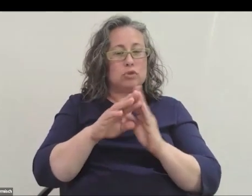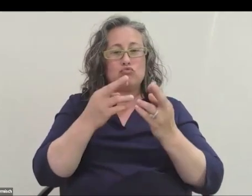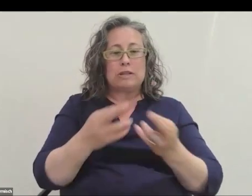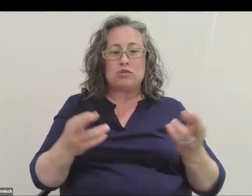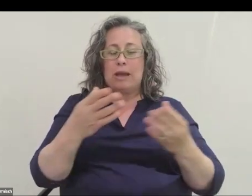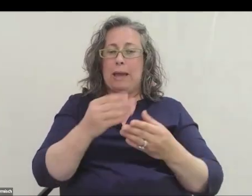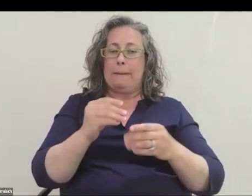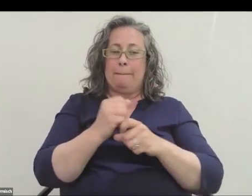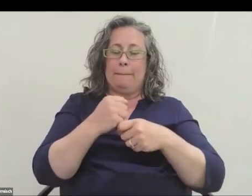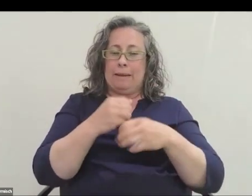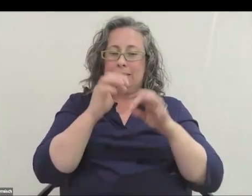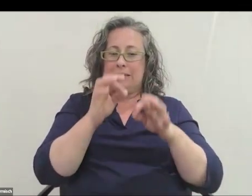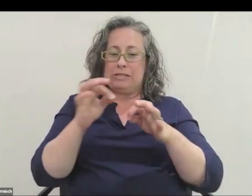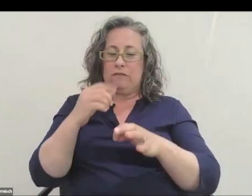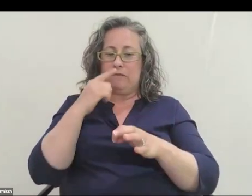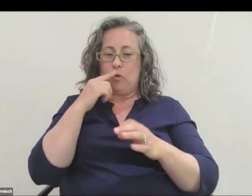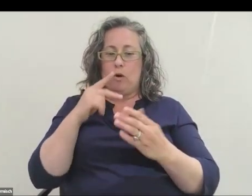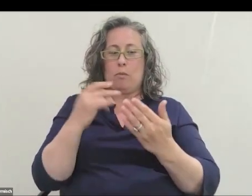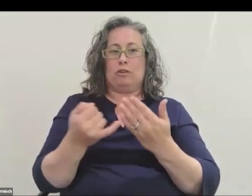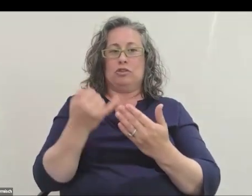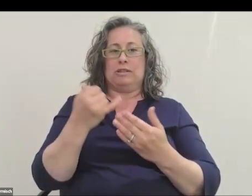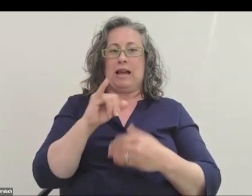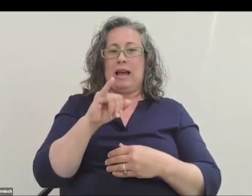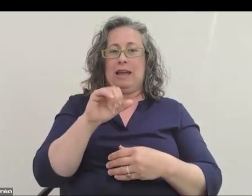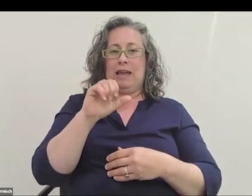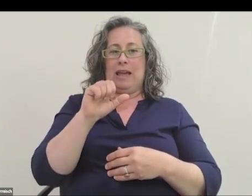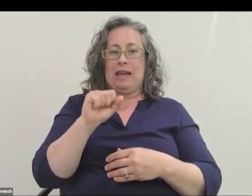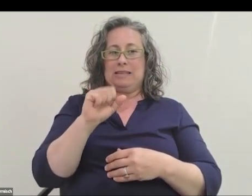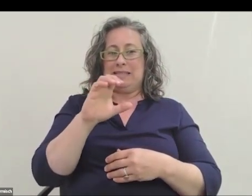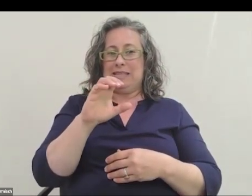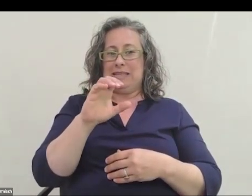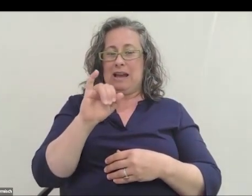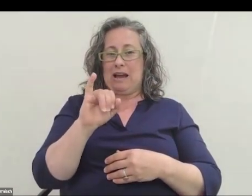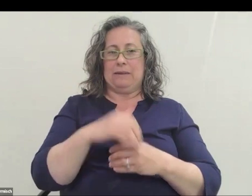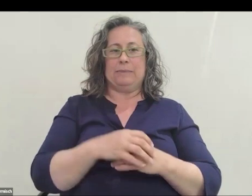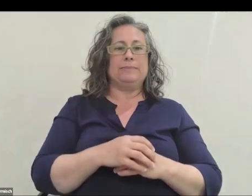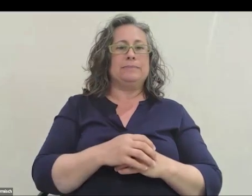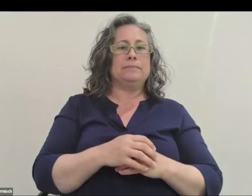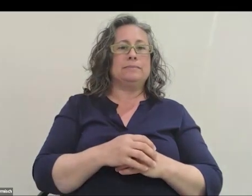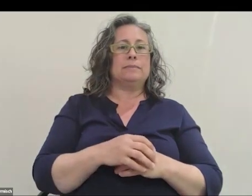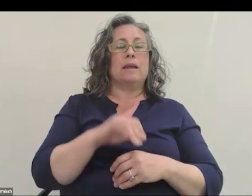in developing resources and making decisions for our project ISEI.